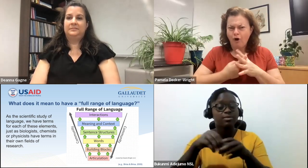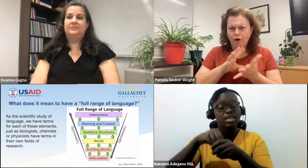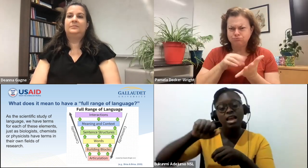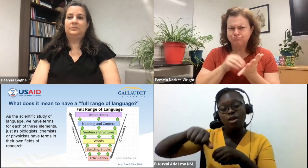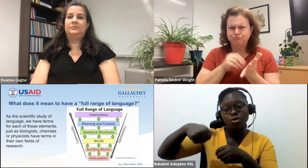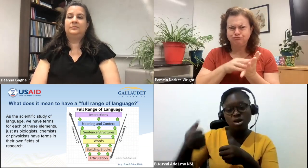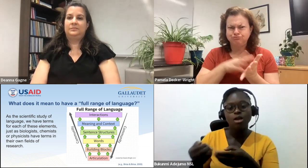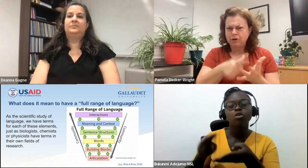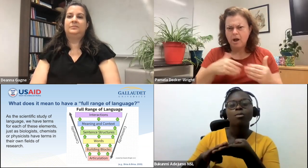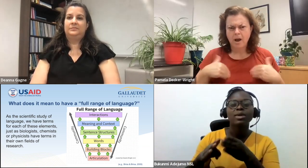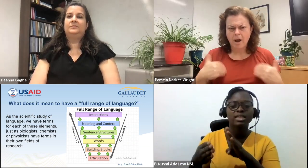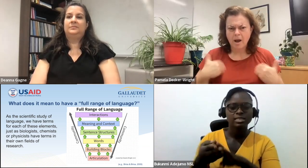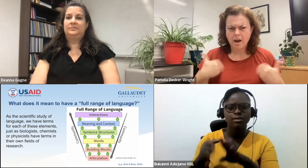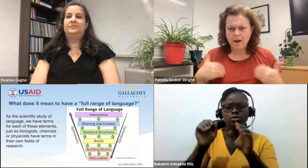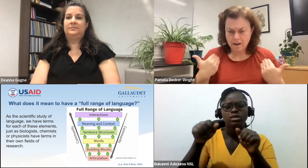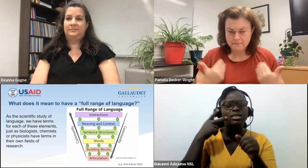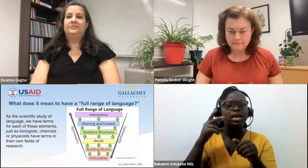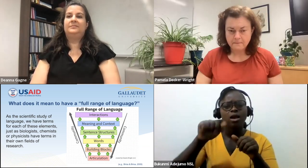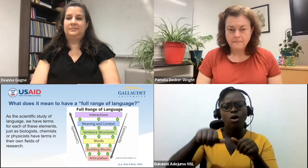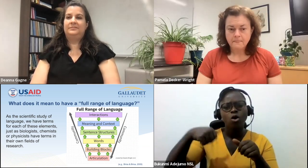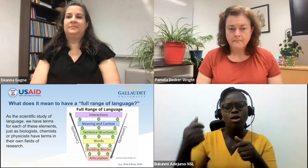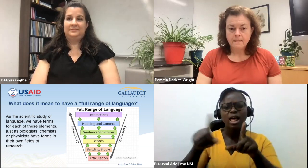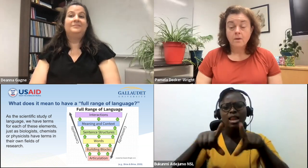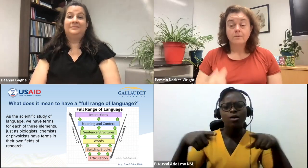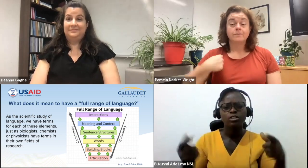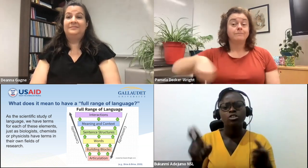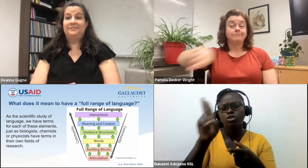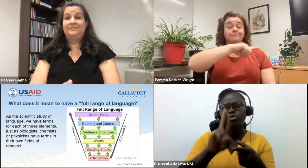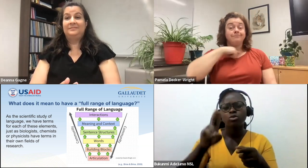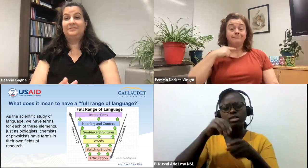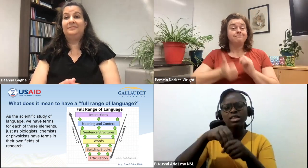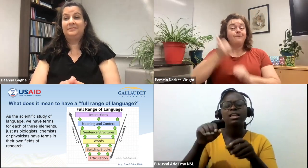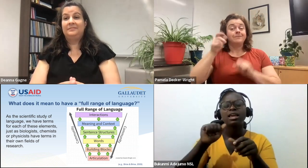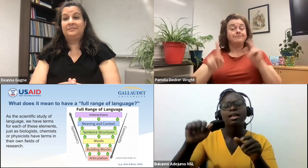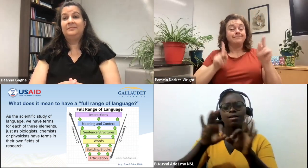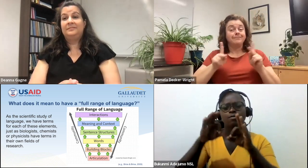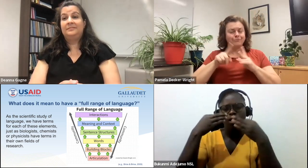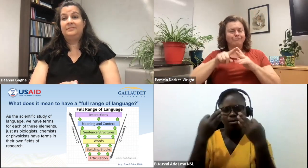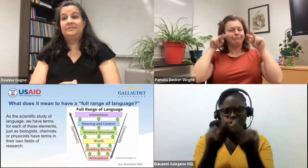and, as we mentioned, infants, young infants begin to learn this at a very young age.